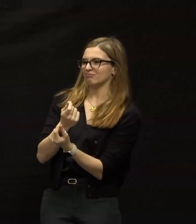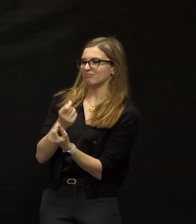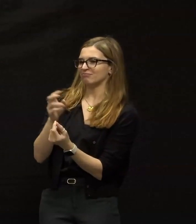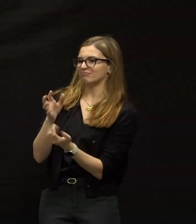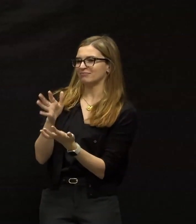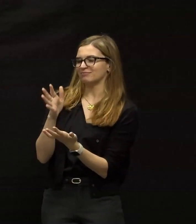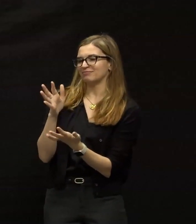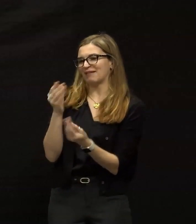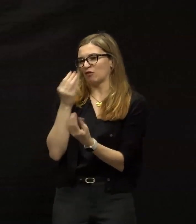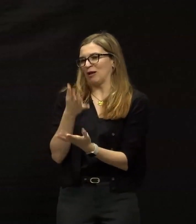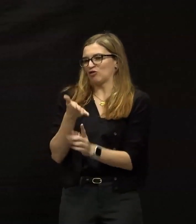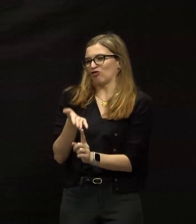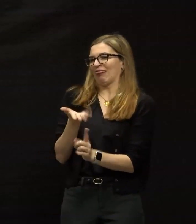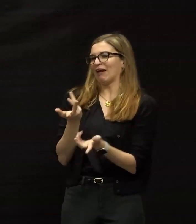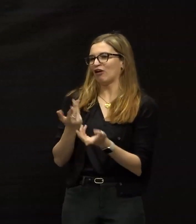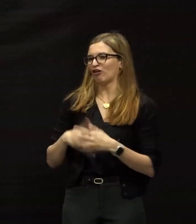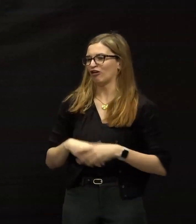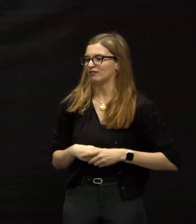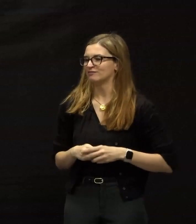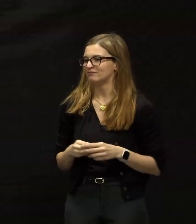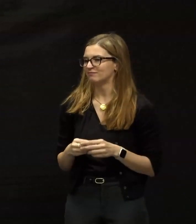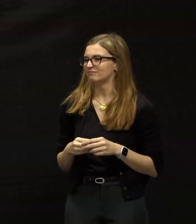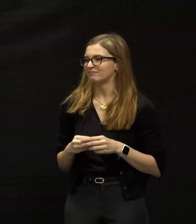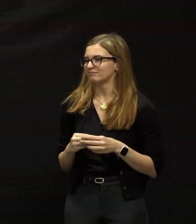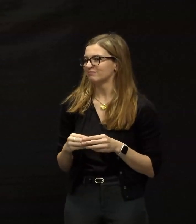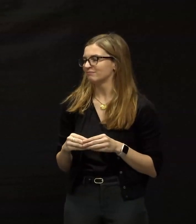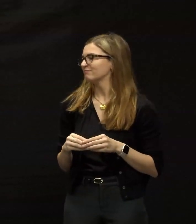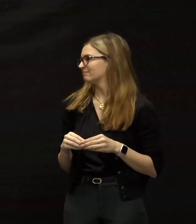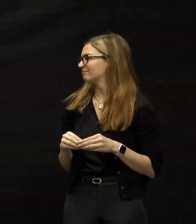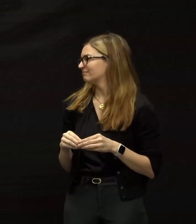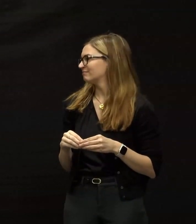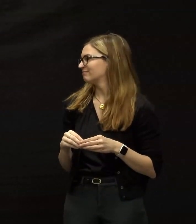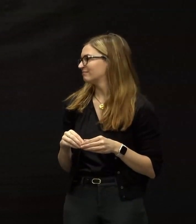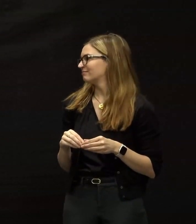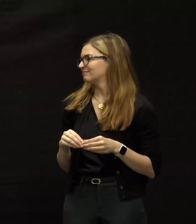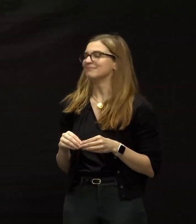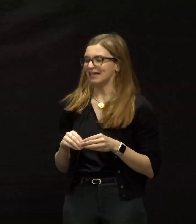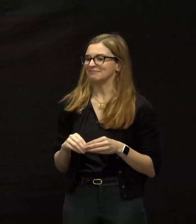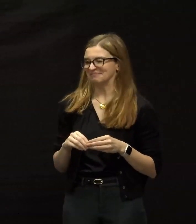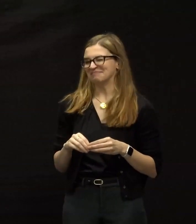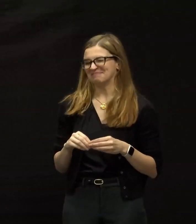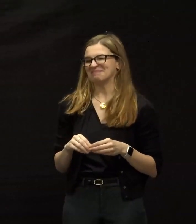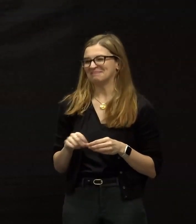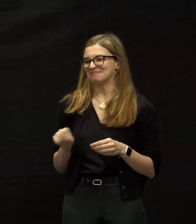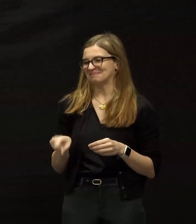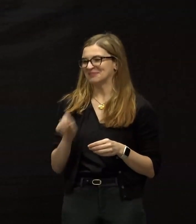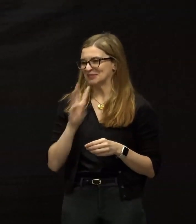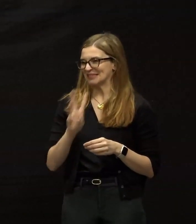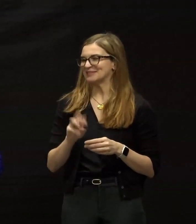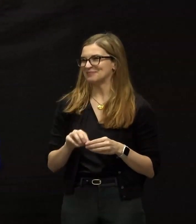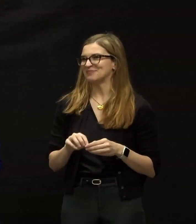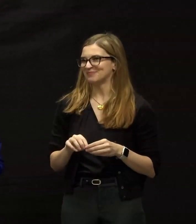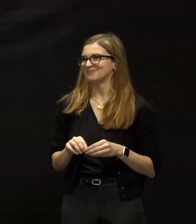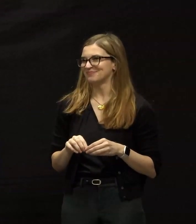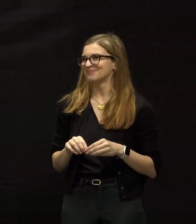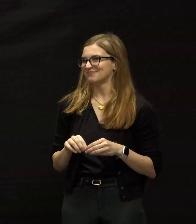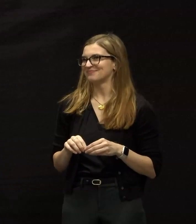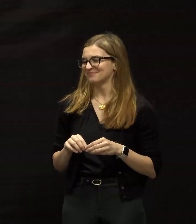So his view of himself and his family, you could see a lot of information from that drawing. And this kid was about six years old